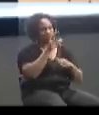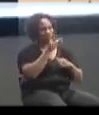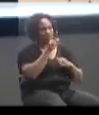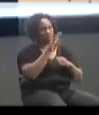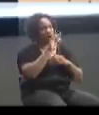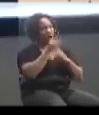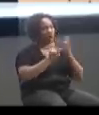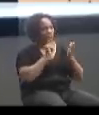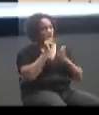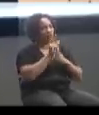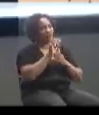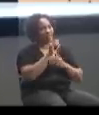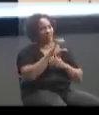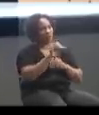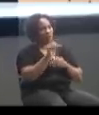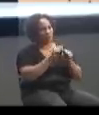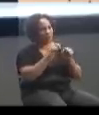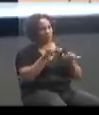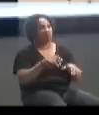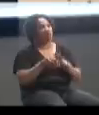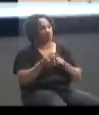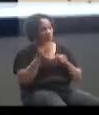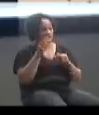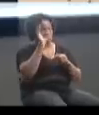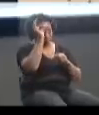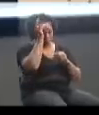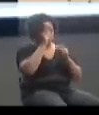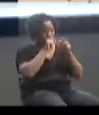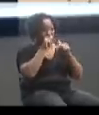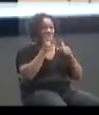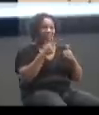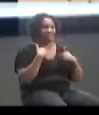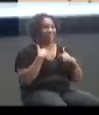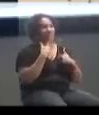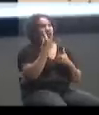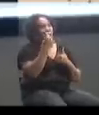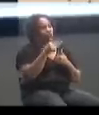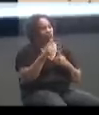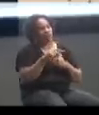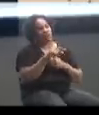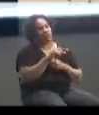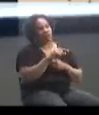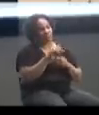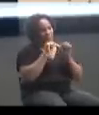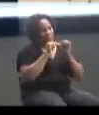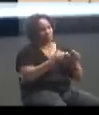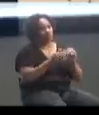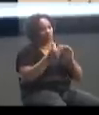PLAN SUSTAINABLE BUSINESS AND ENTERTAINMENT DISTRICTS WITH 24 HOUR ECOSYSTEMS.